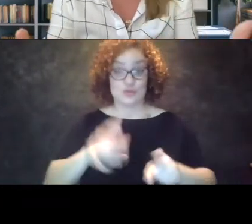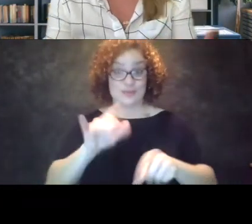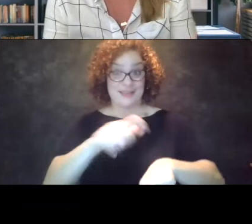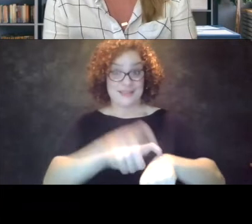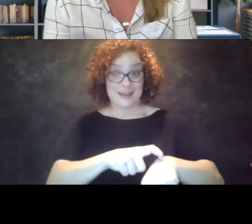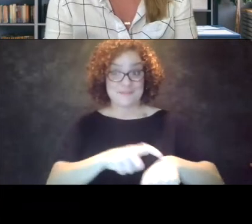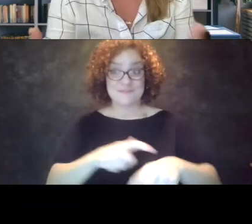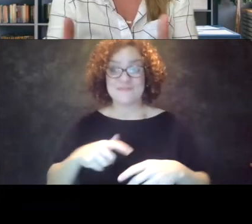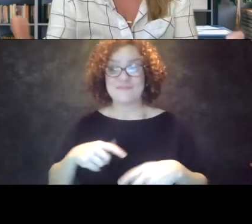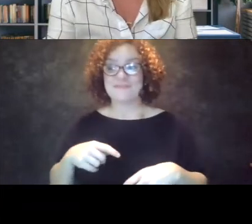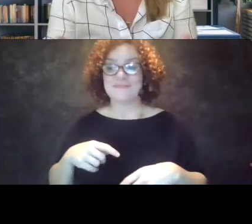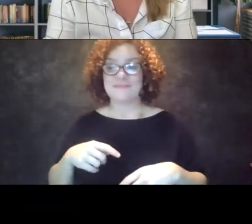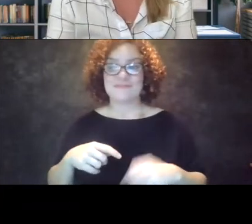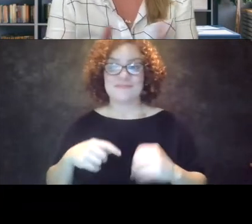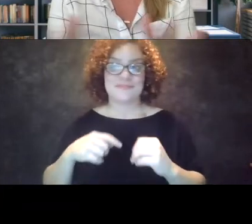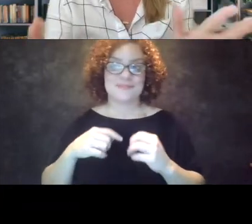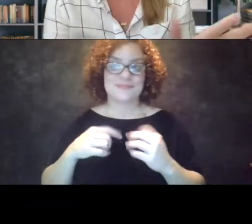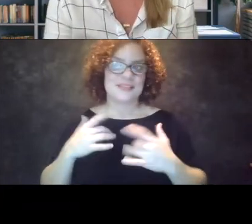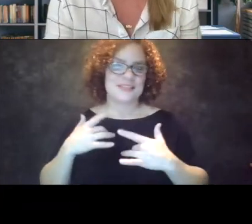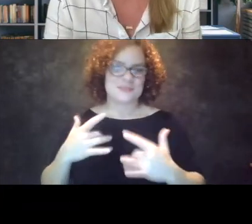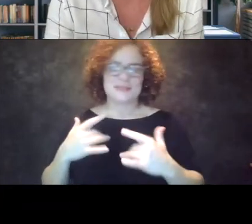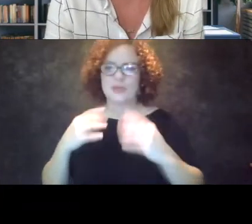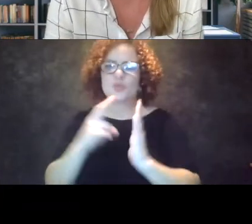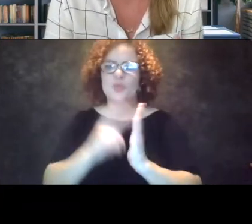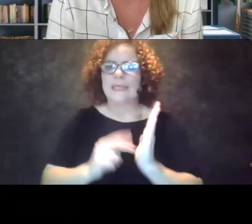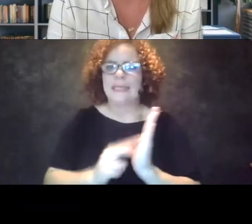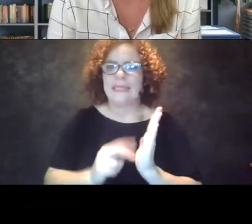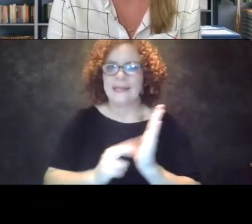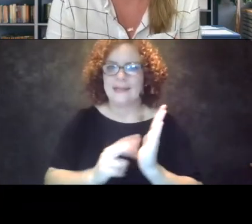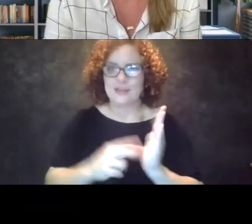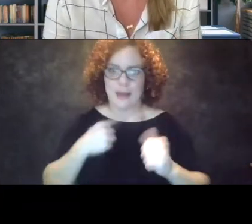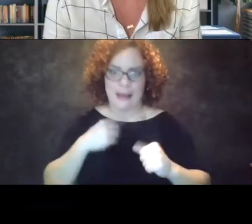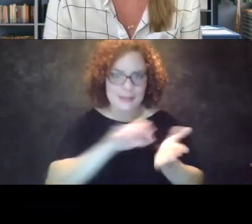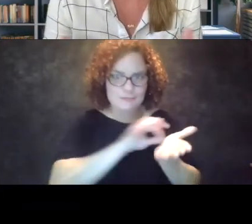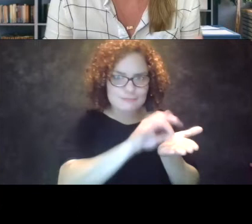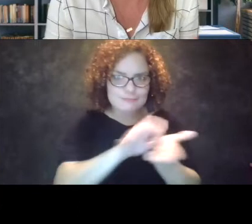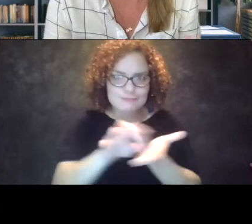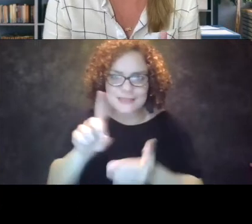like a reading portion. So I can get data on them all reading, or pointing to words,